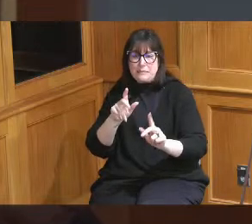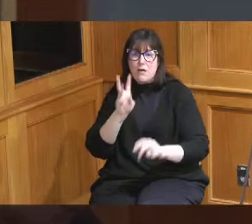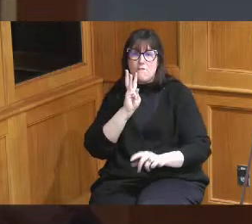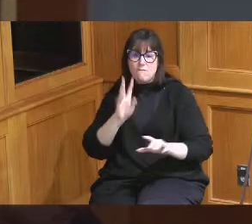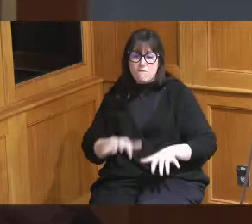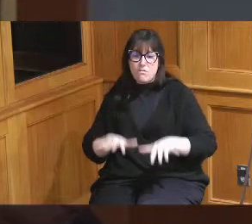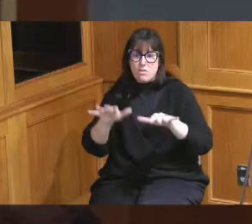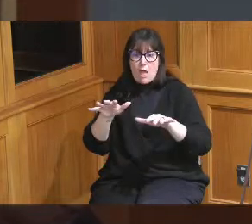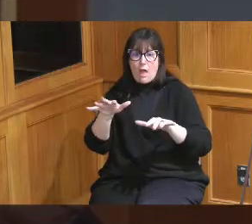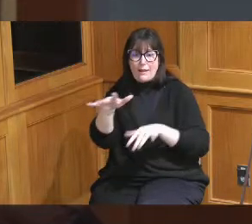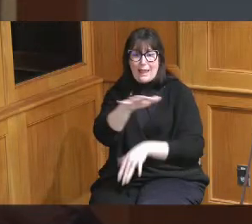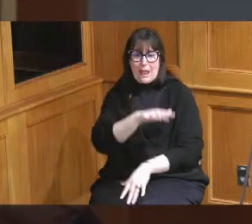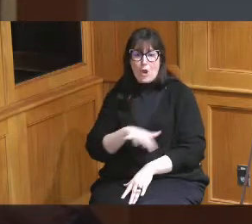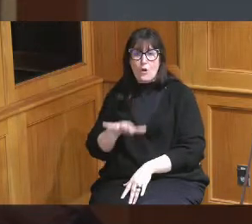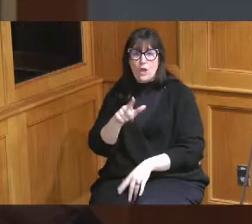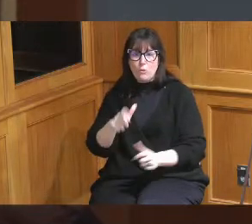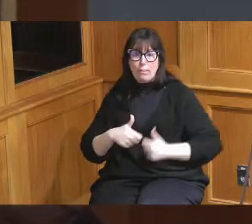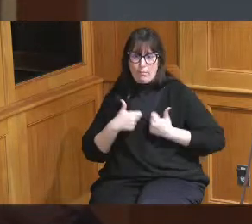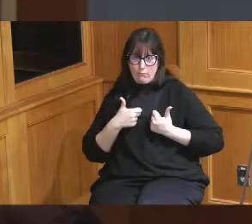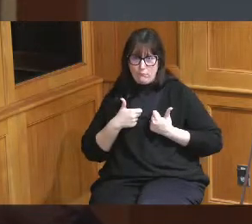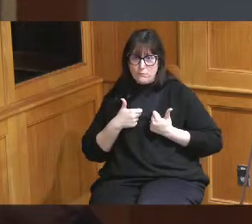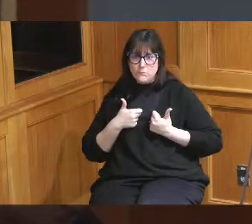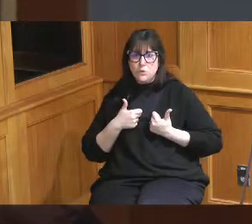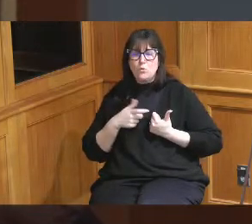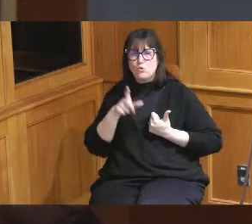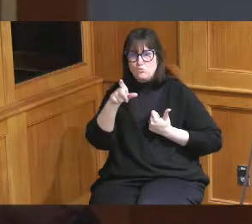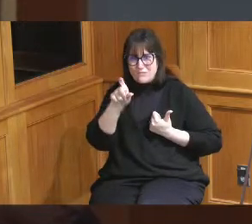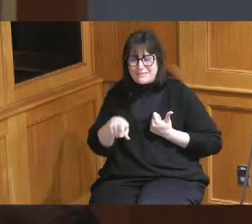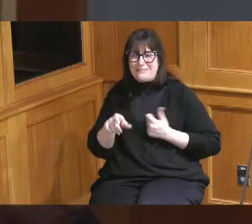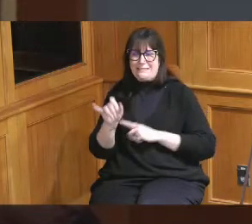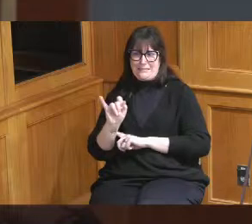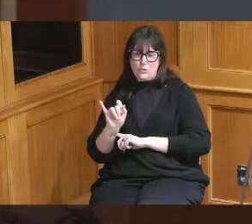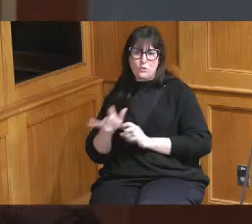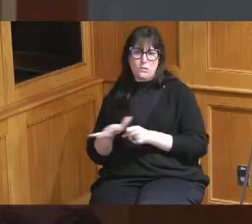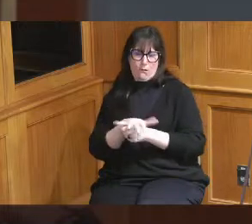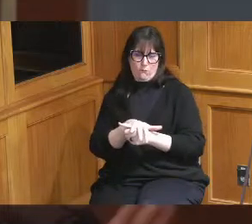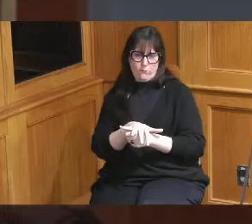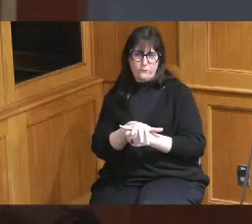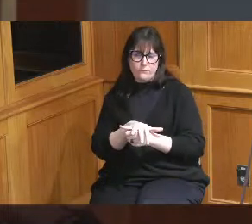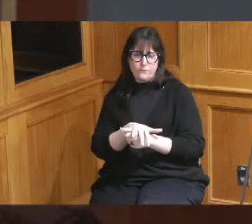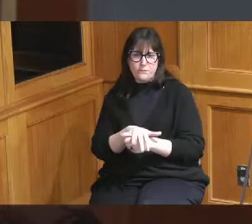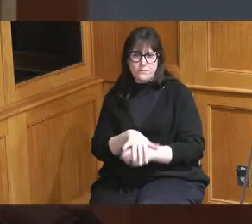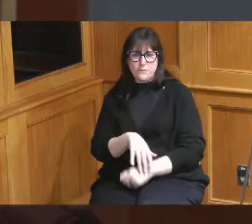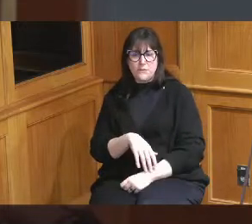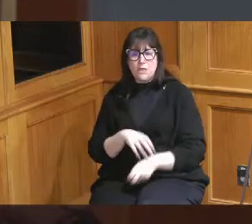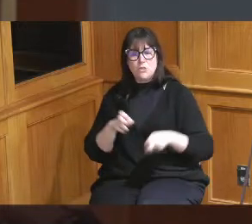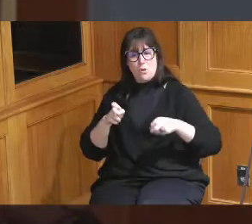you should consider getting flood insurance and so I think there might be an opportunity this year